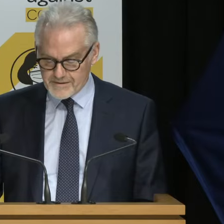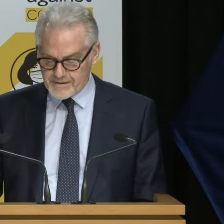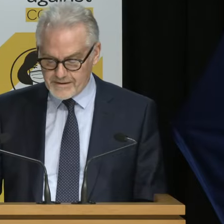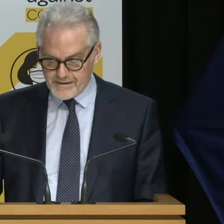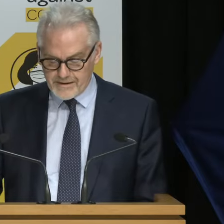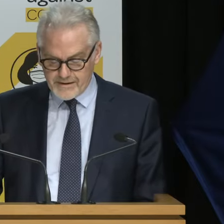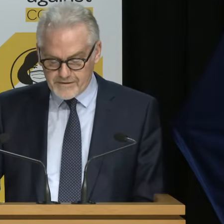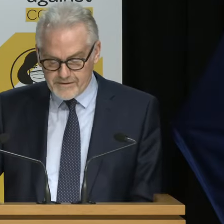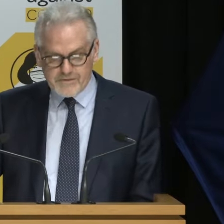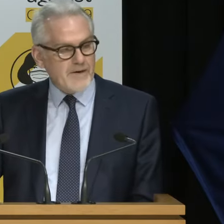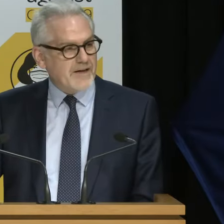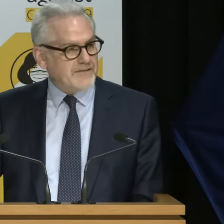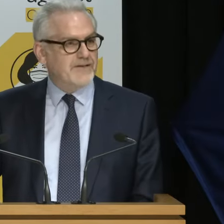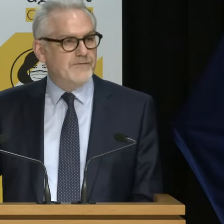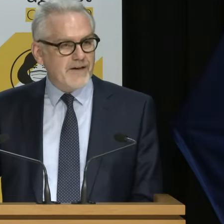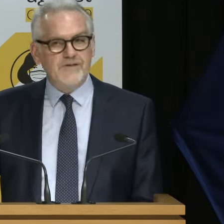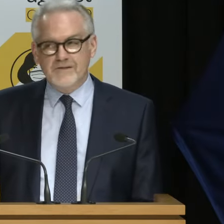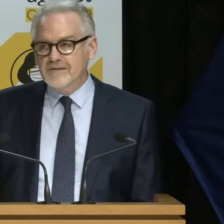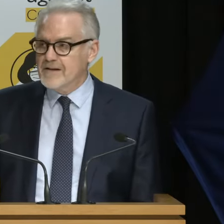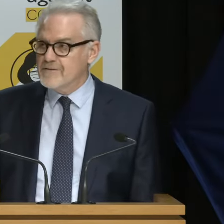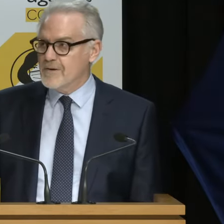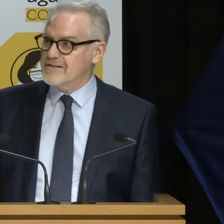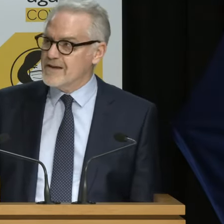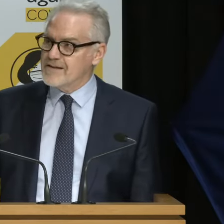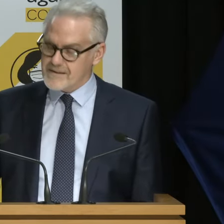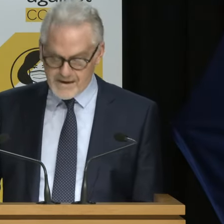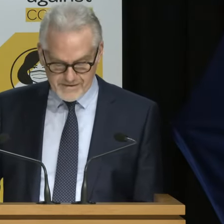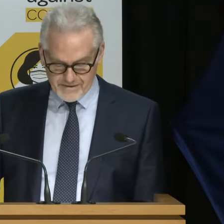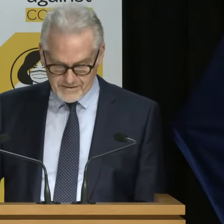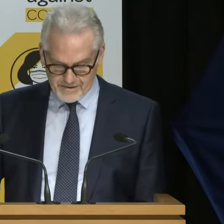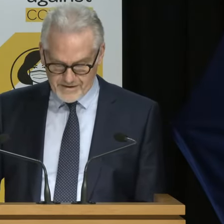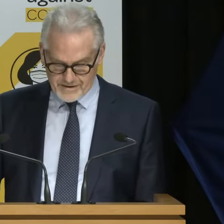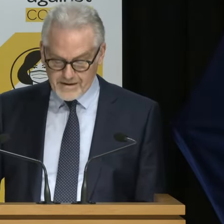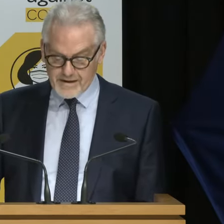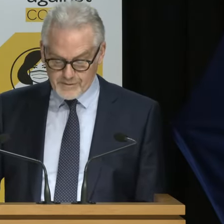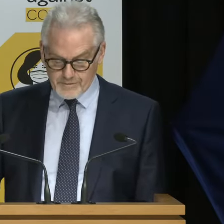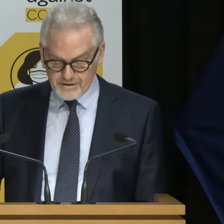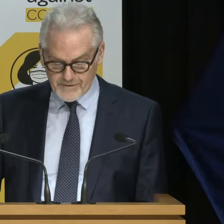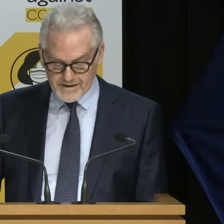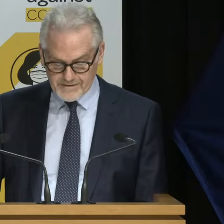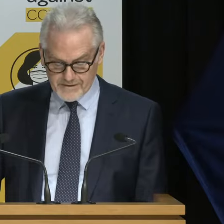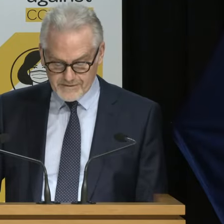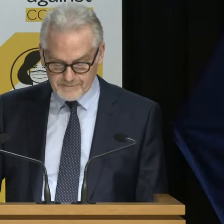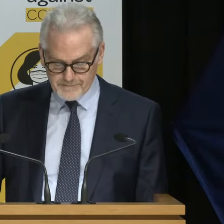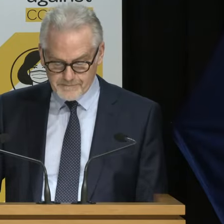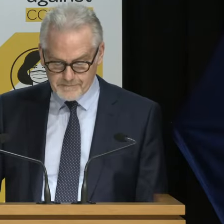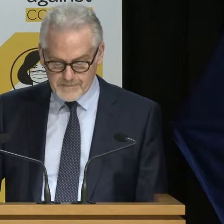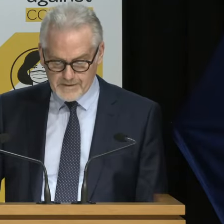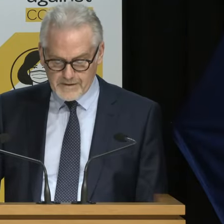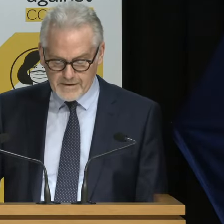many parts of this response, and it is critical we work with communities to codesign and implement testing strategies